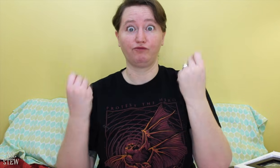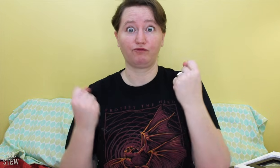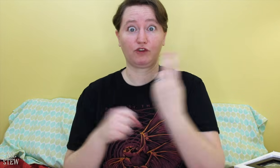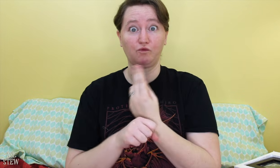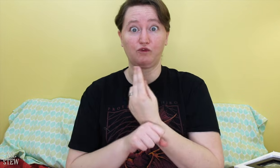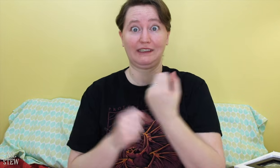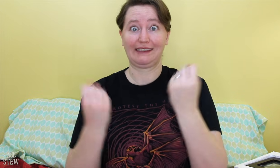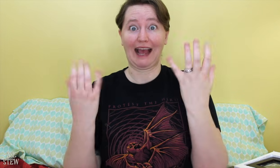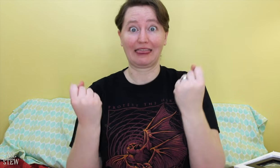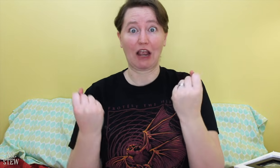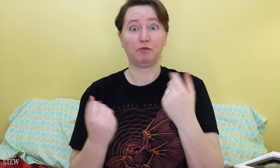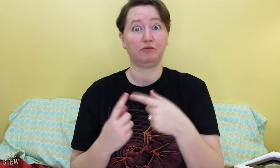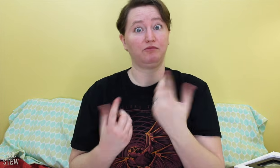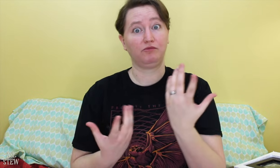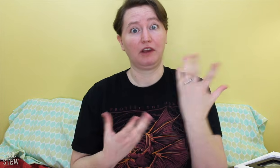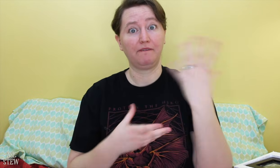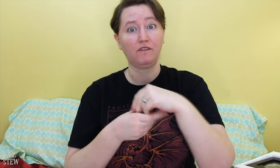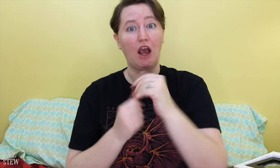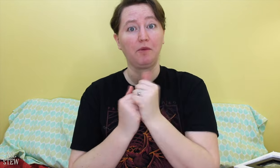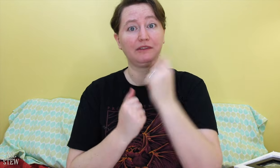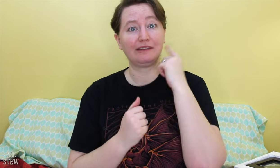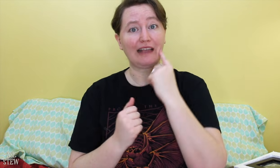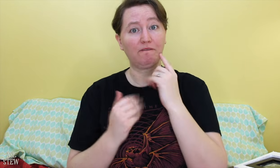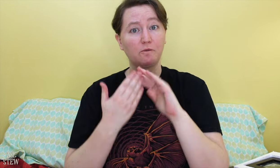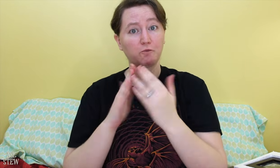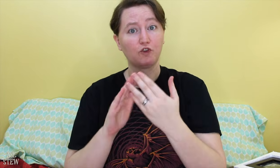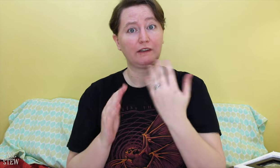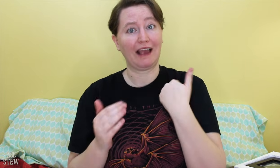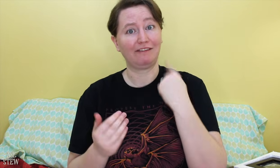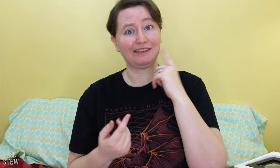used ASL or they use sign language. They are